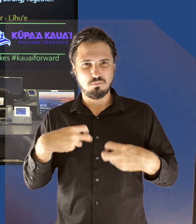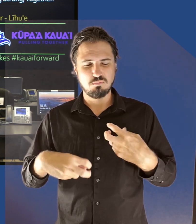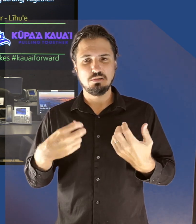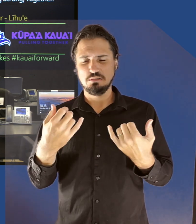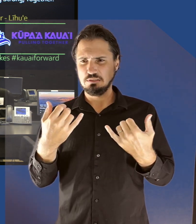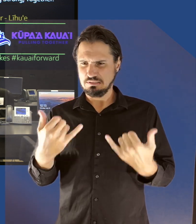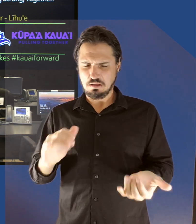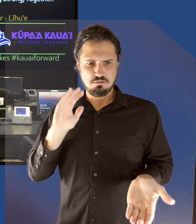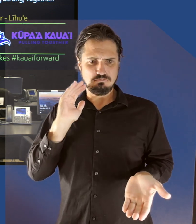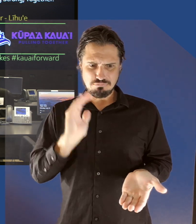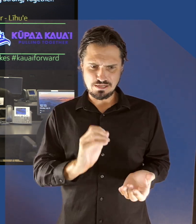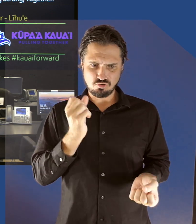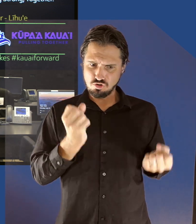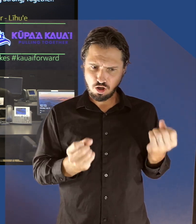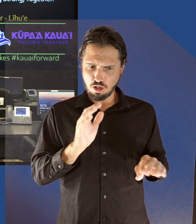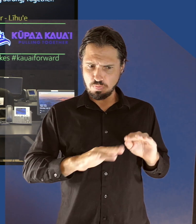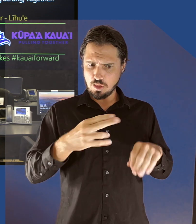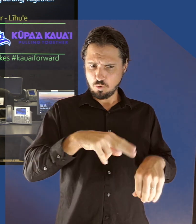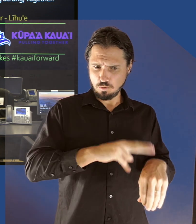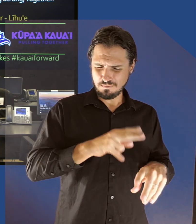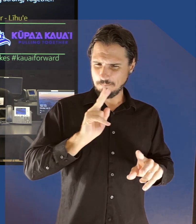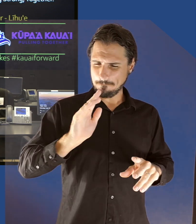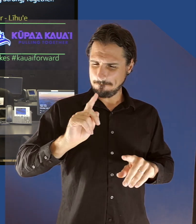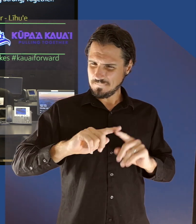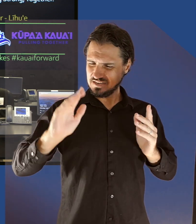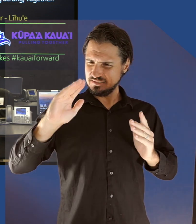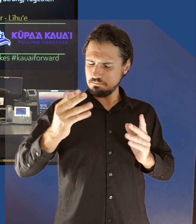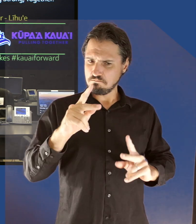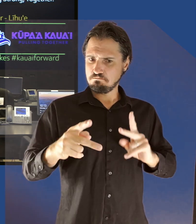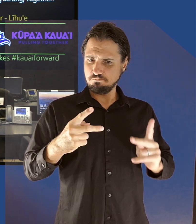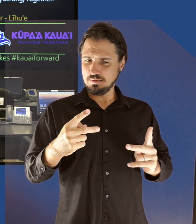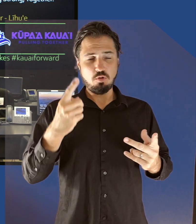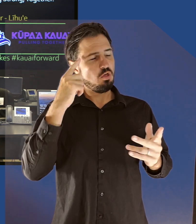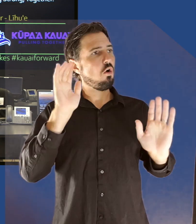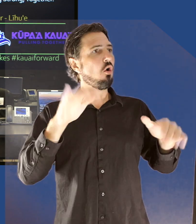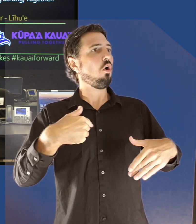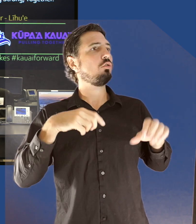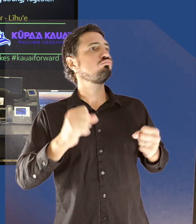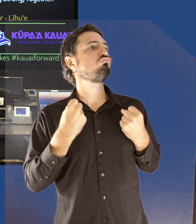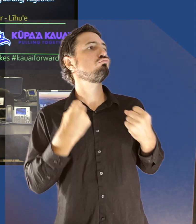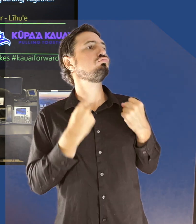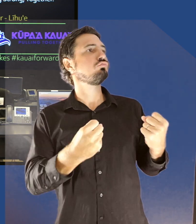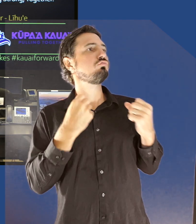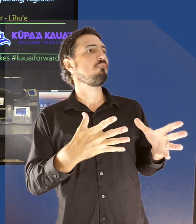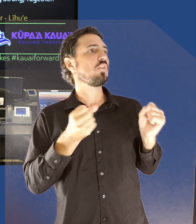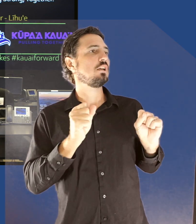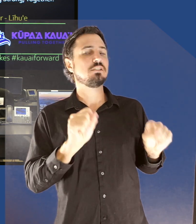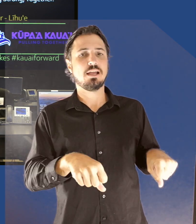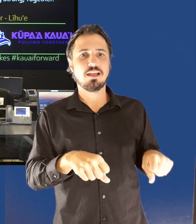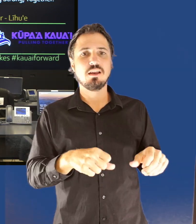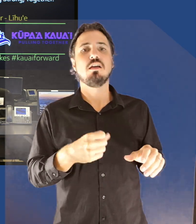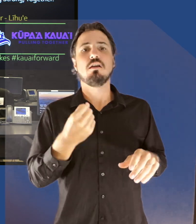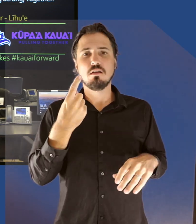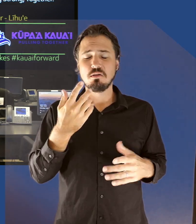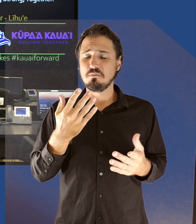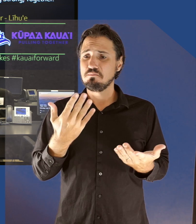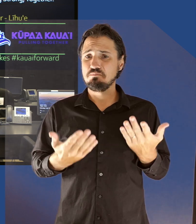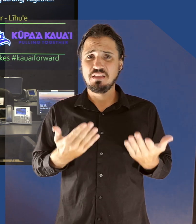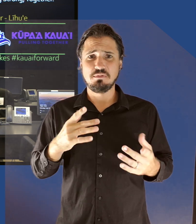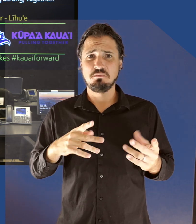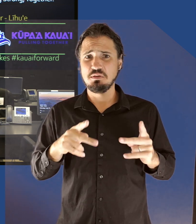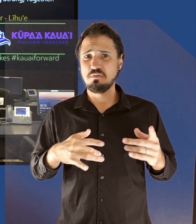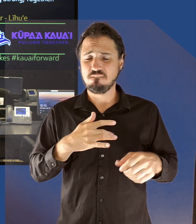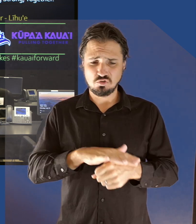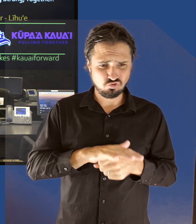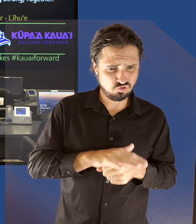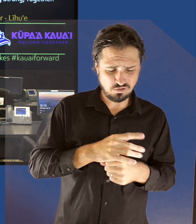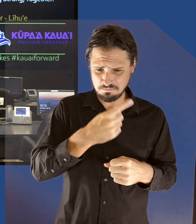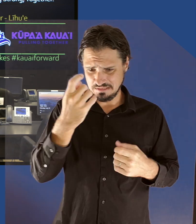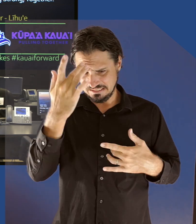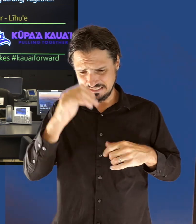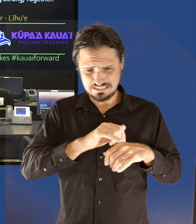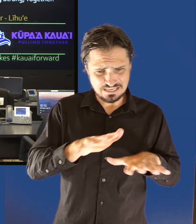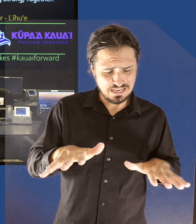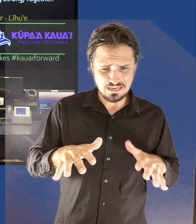As there is still less traffic on the roads than normal, people appear to be speeding. With the stress of the ongoing pandemic, people may be distracted or anxious and